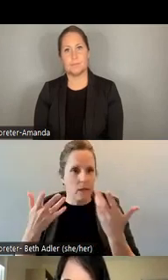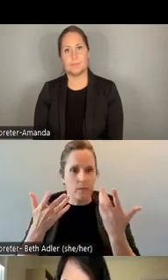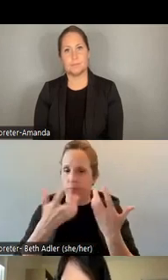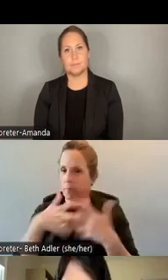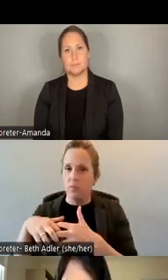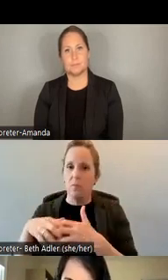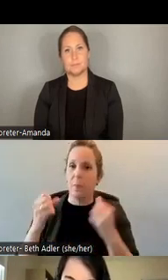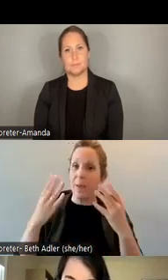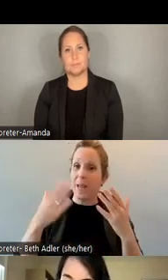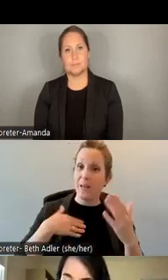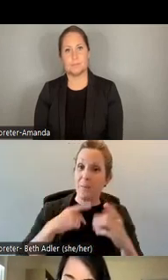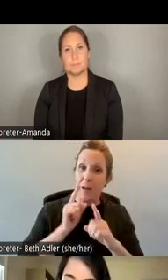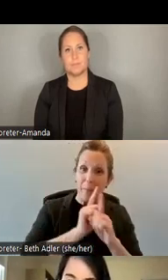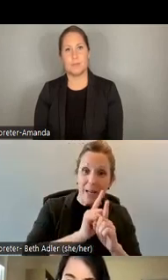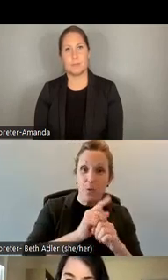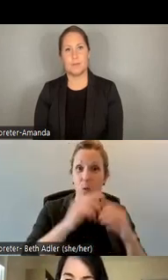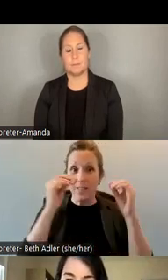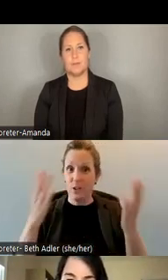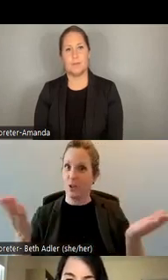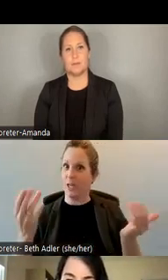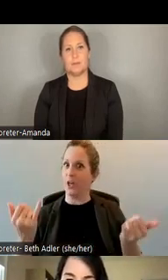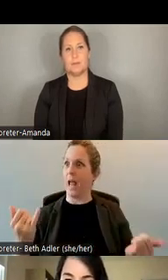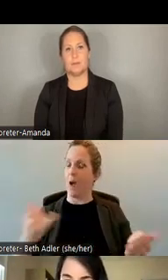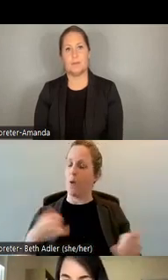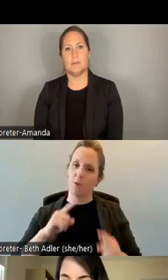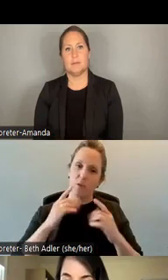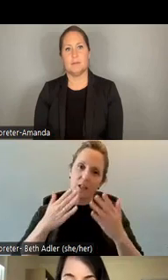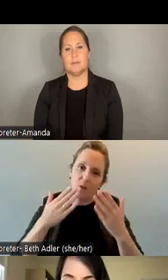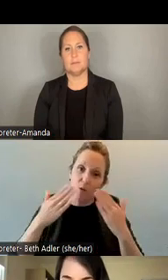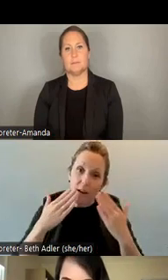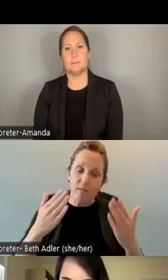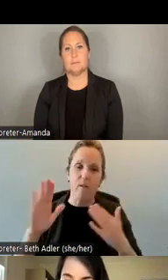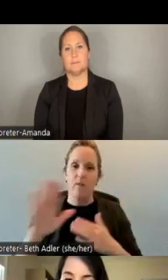right now and just so grateful for the mentorship and I received and for this work to be taken so